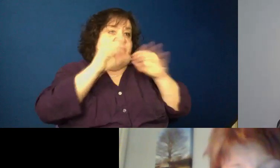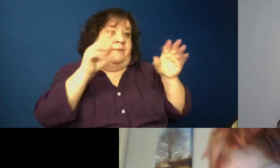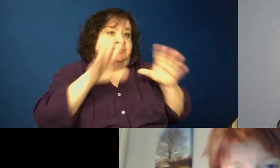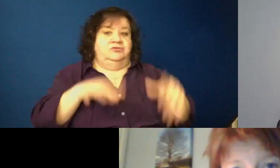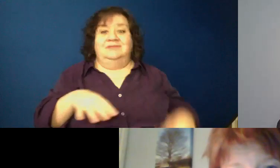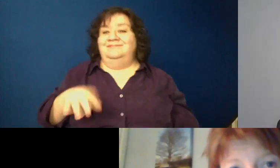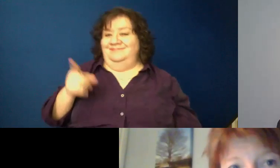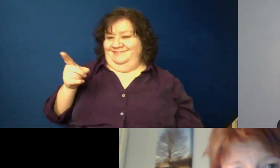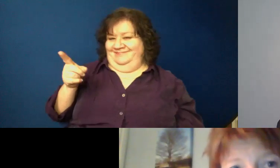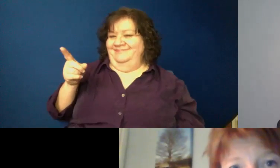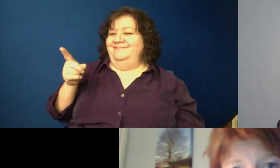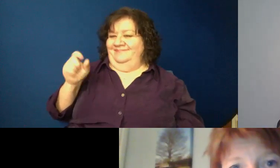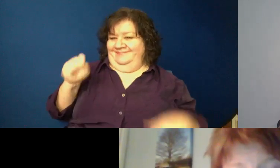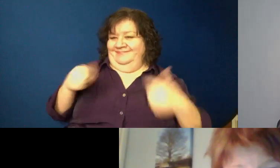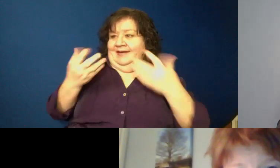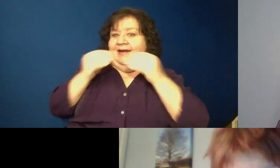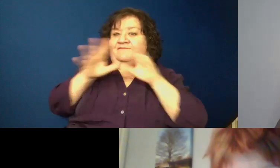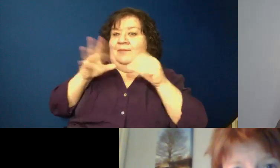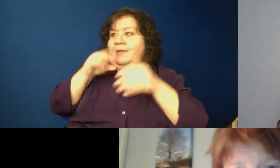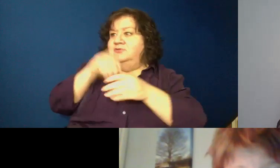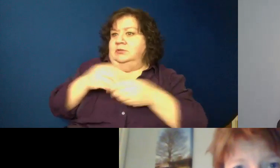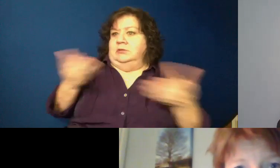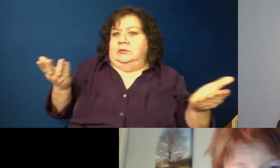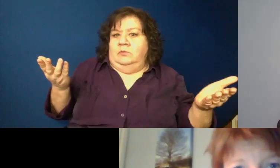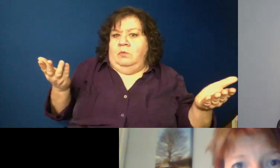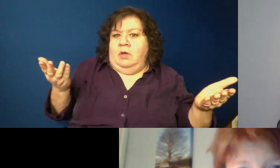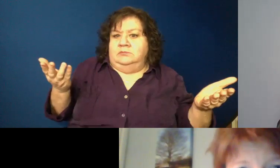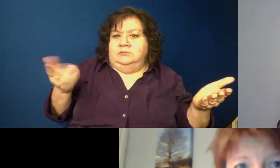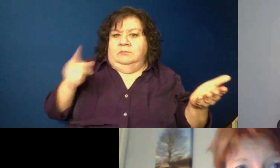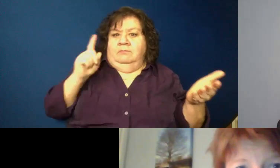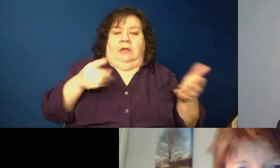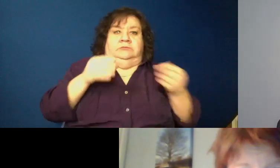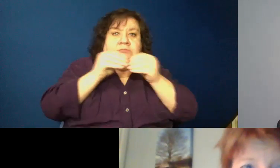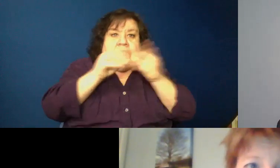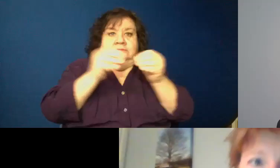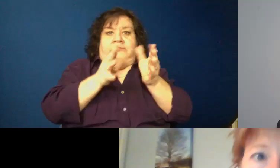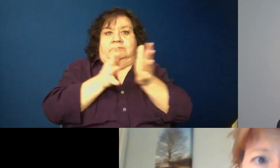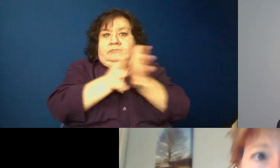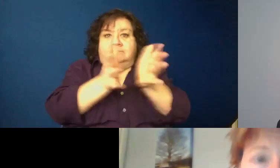um how they should communicate with the person that when they arrive in the medical center in